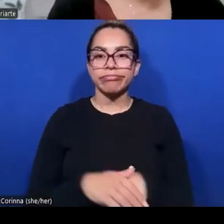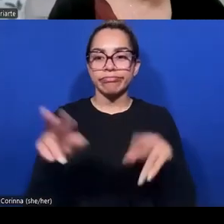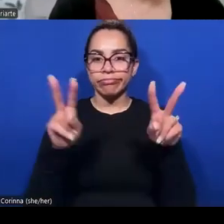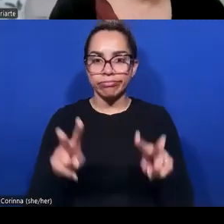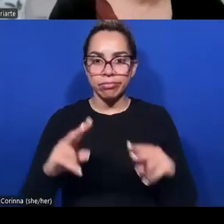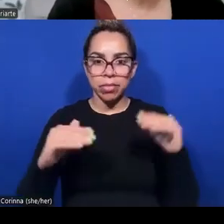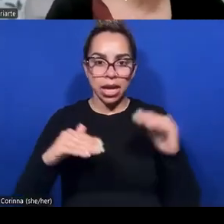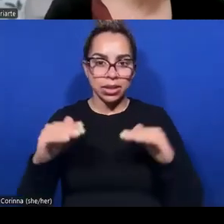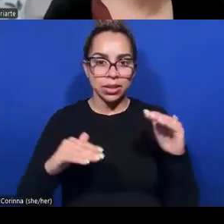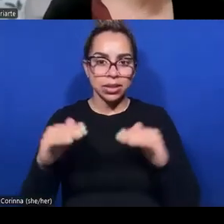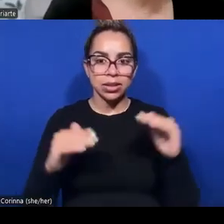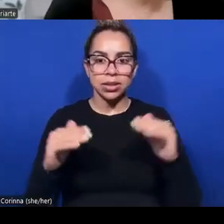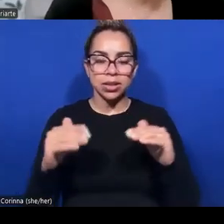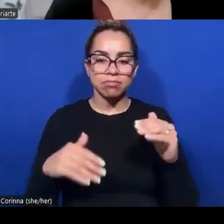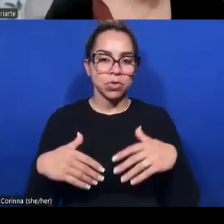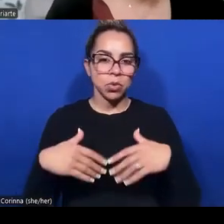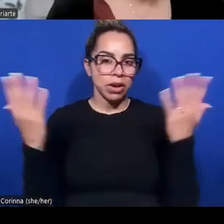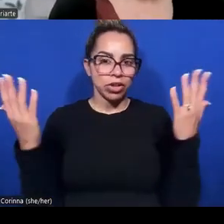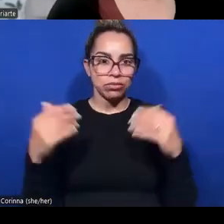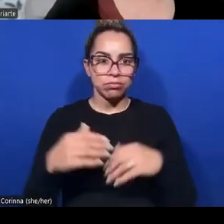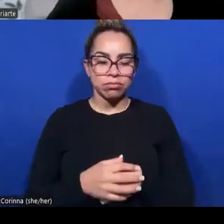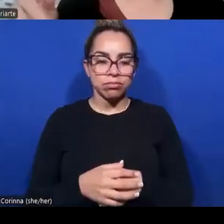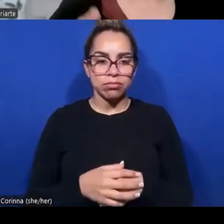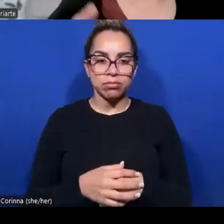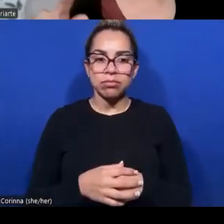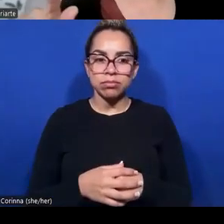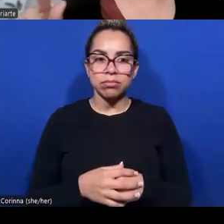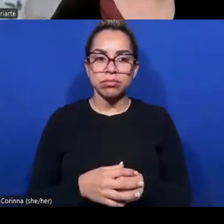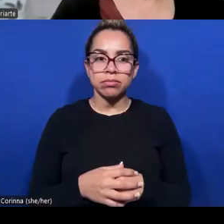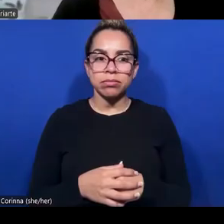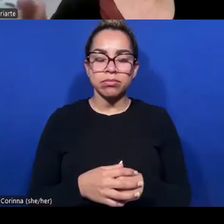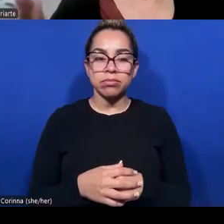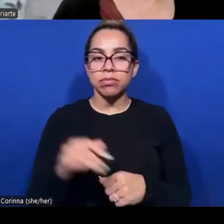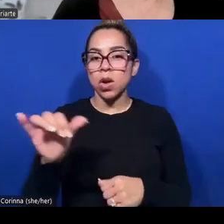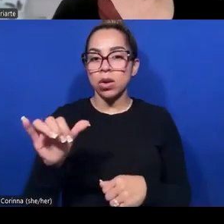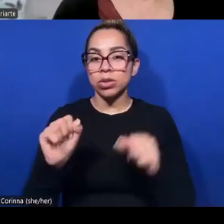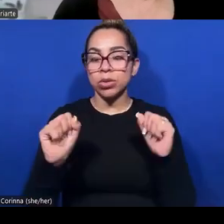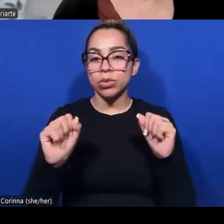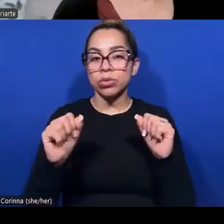to do whatever it is you need to do. You can also link when you open up your